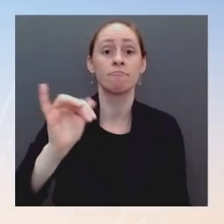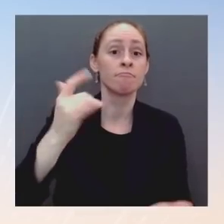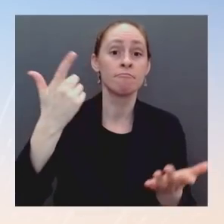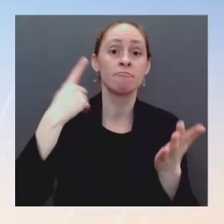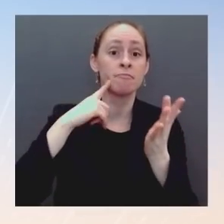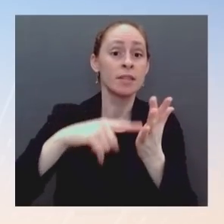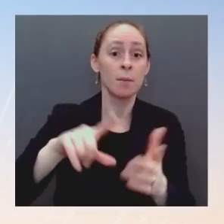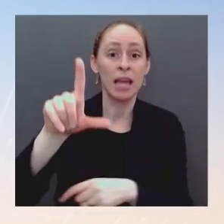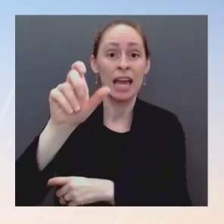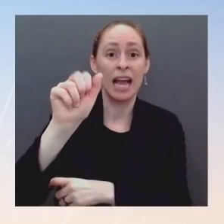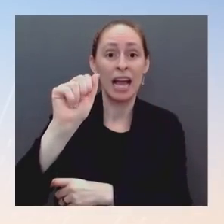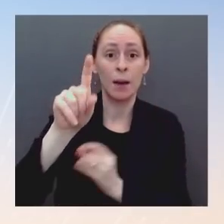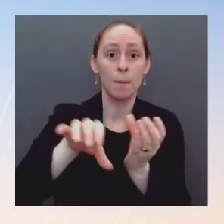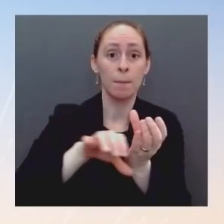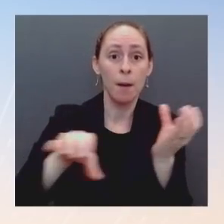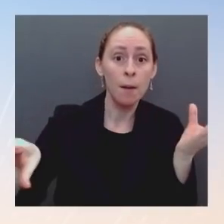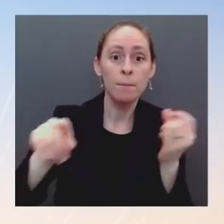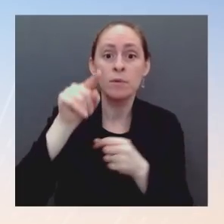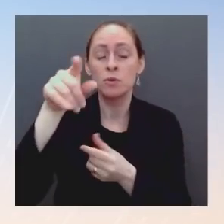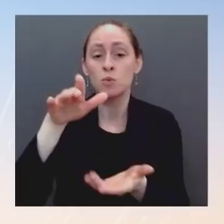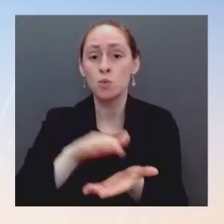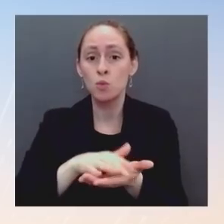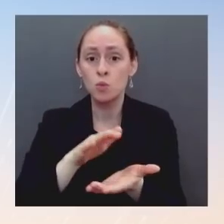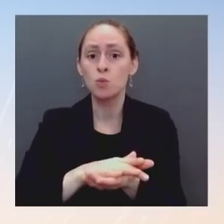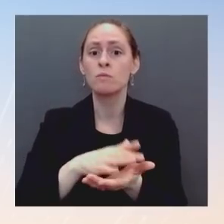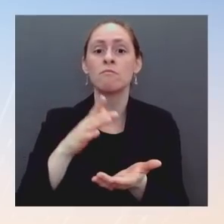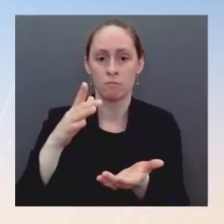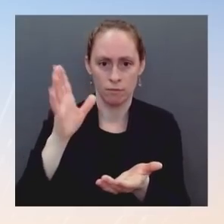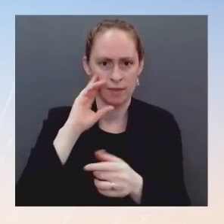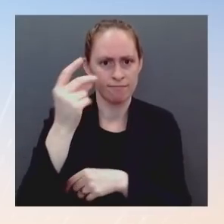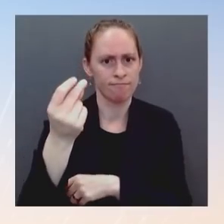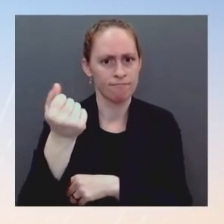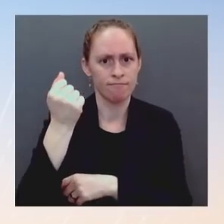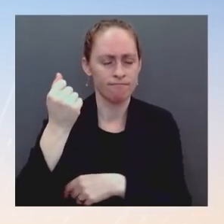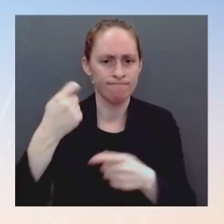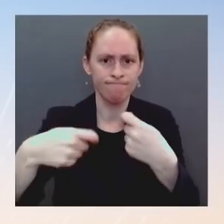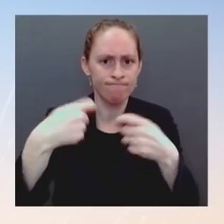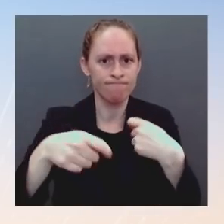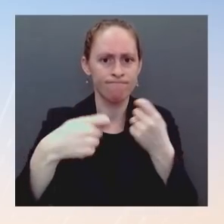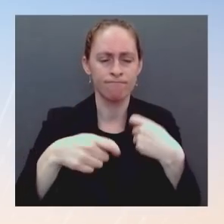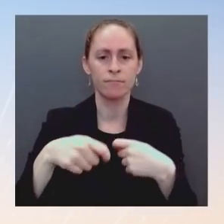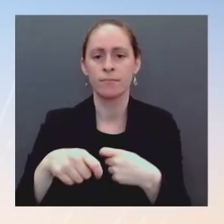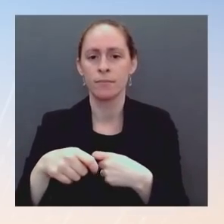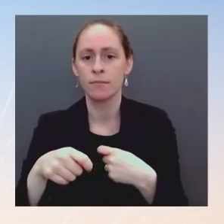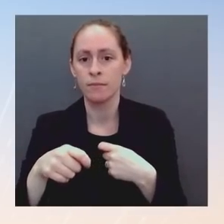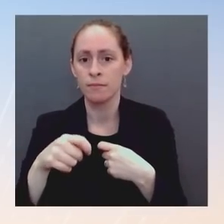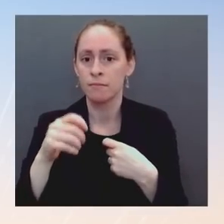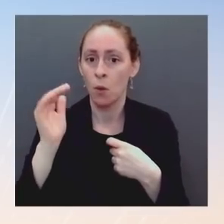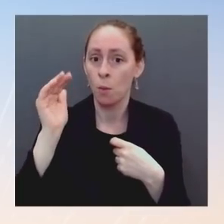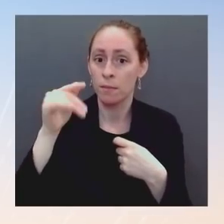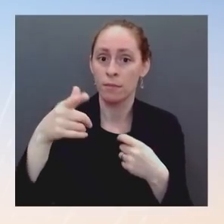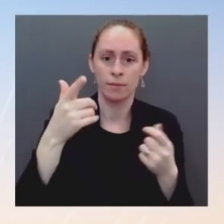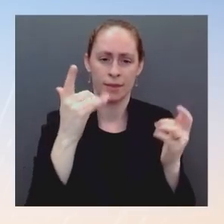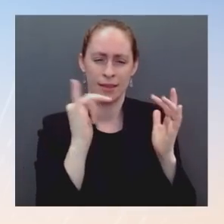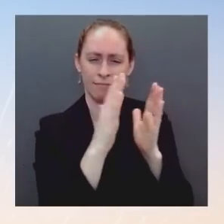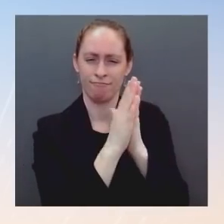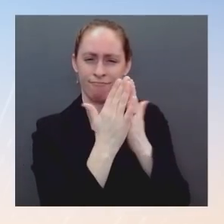But there is a lot of, hopefully, comprehensive information in this lengthy booklet about how -- or book -- it's a big book --